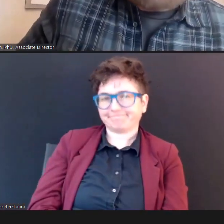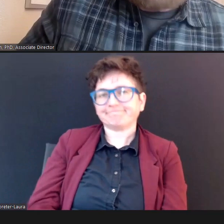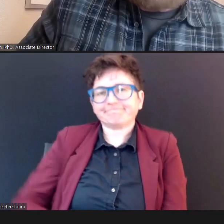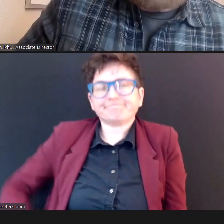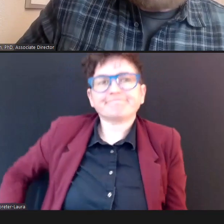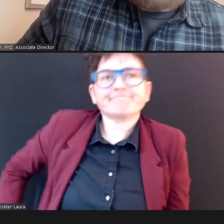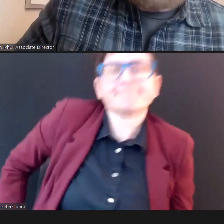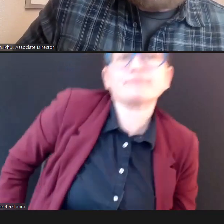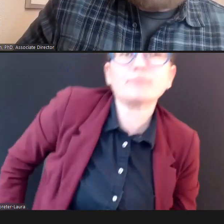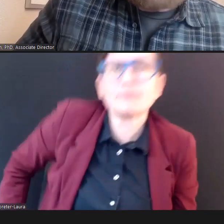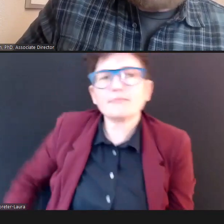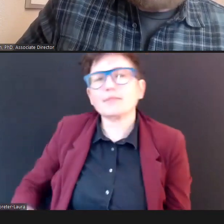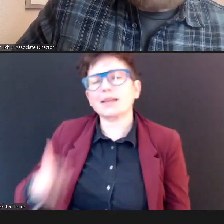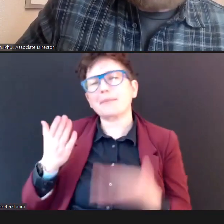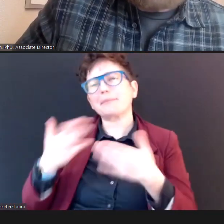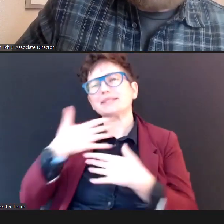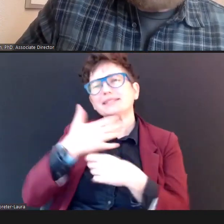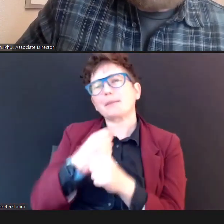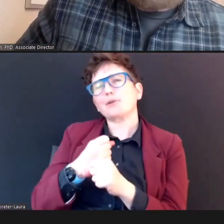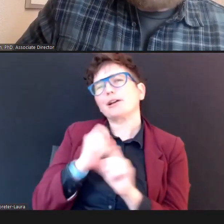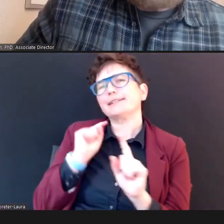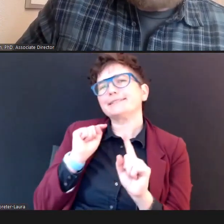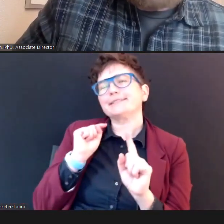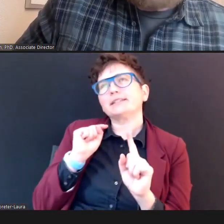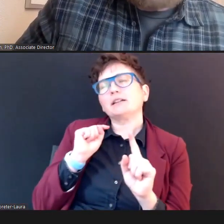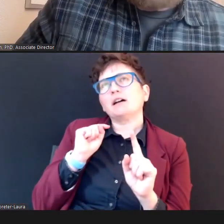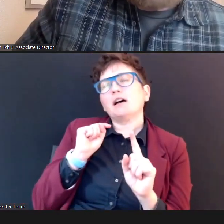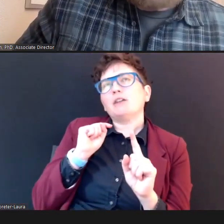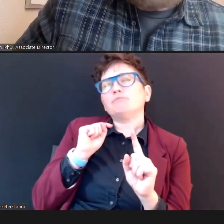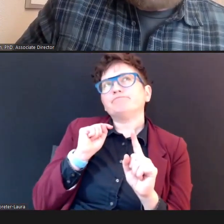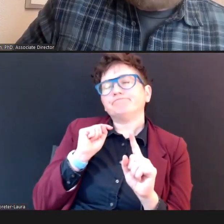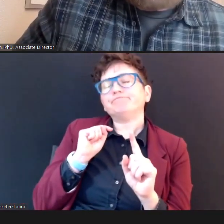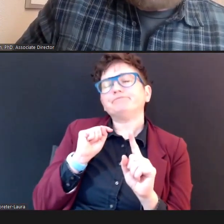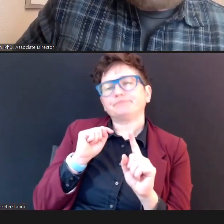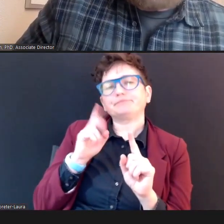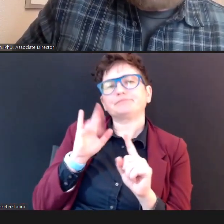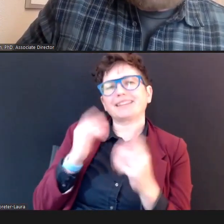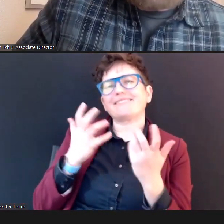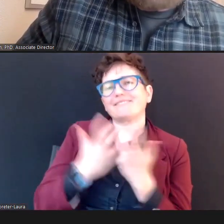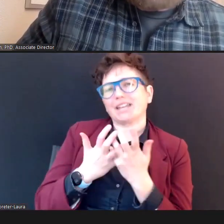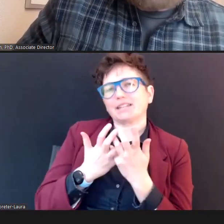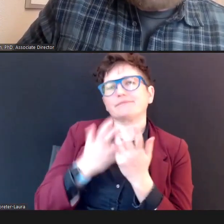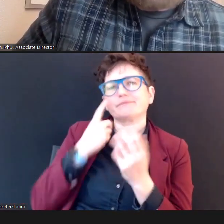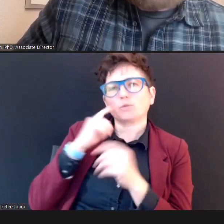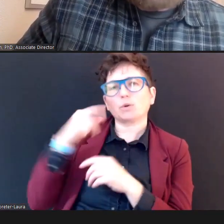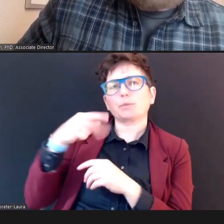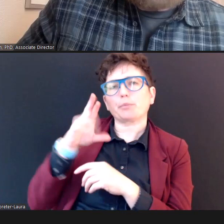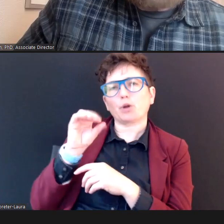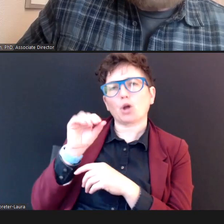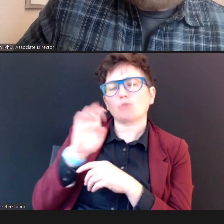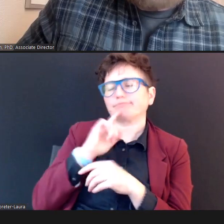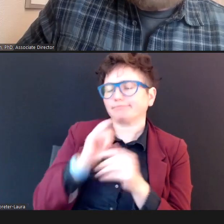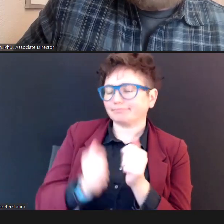summarize it's um um it's probe fit is